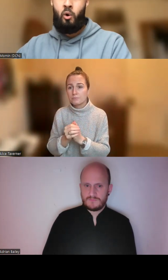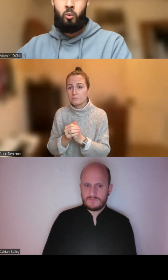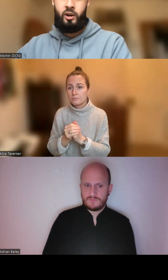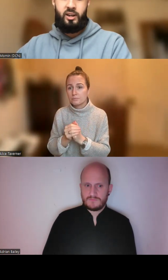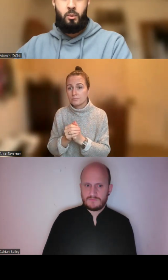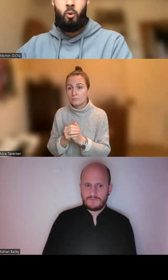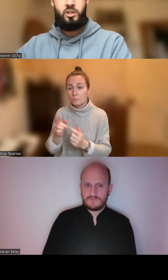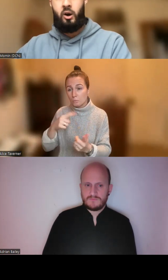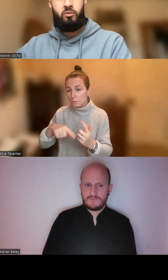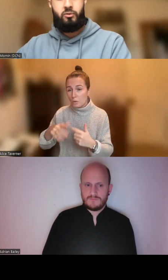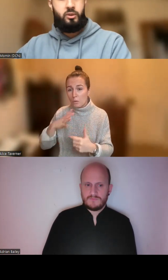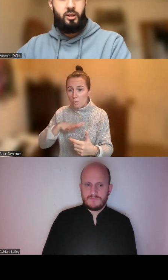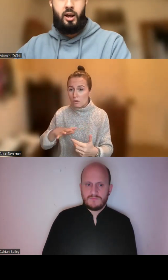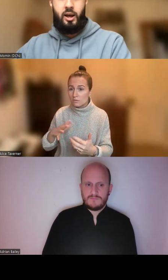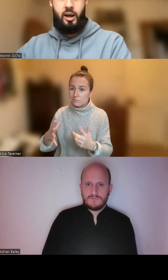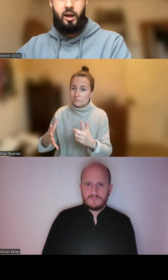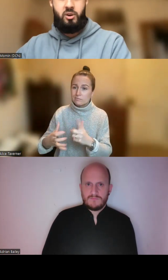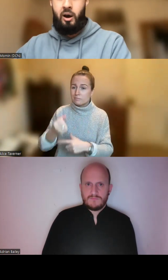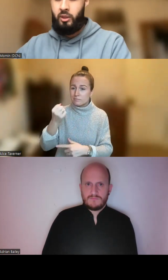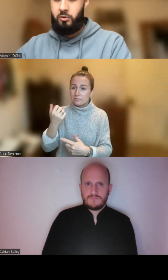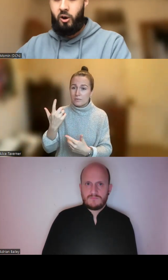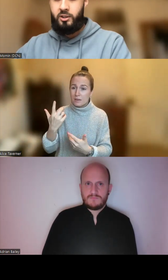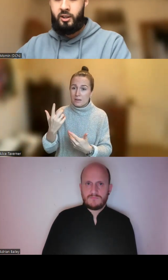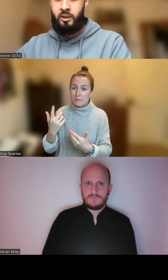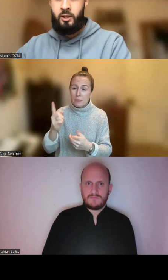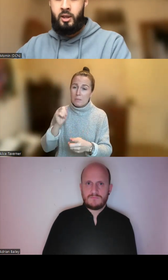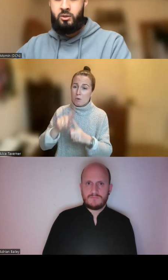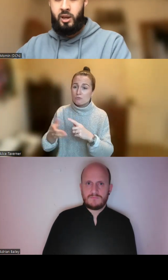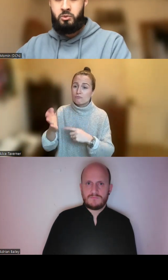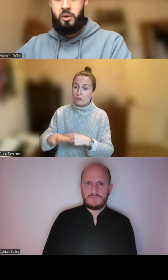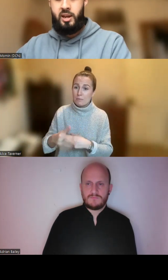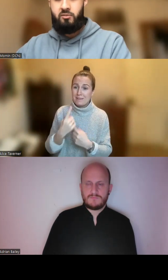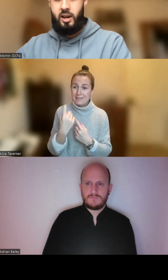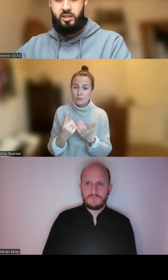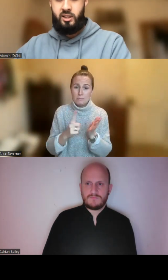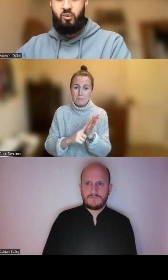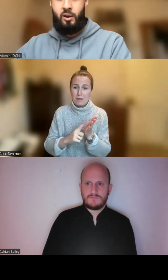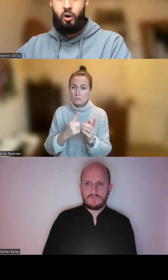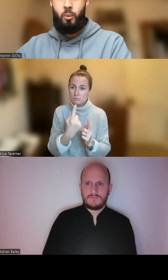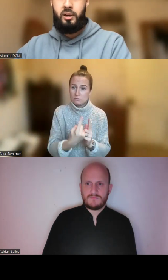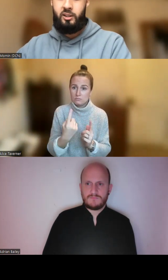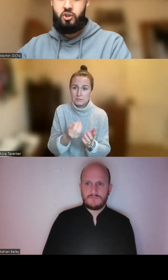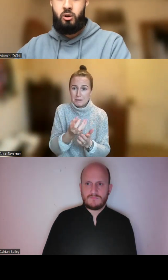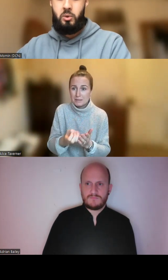we're all wanting to get the most out of every pound that we've got. Sometimes with paid advertising, if we're not completely sure,